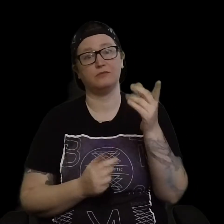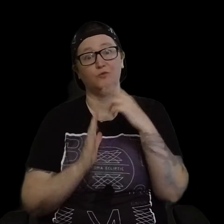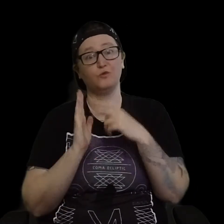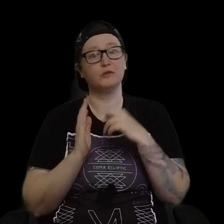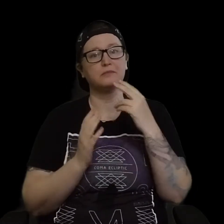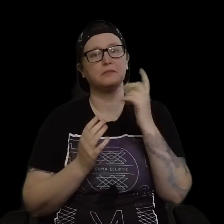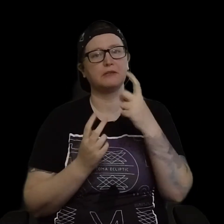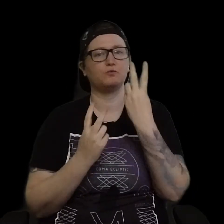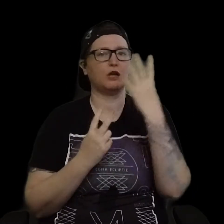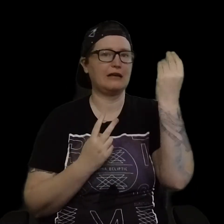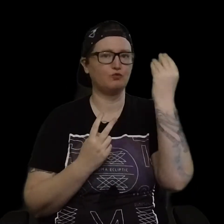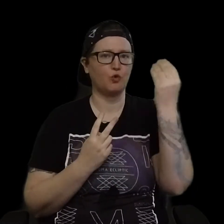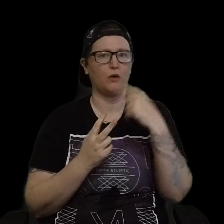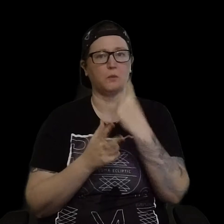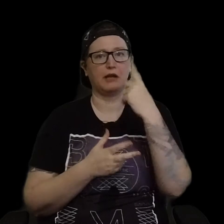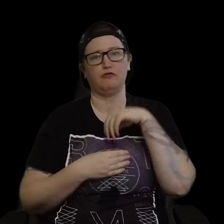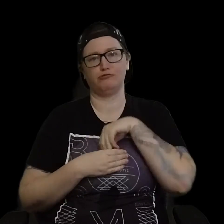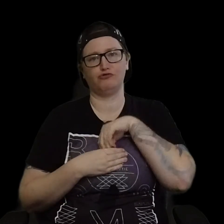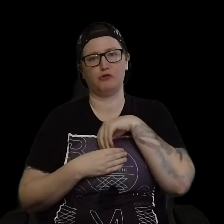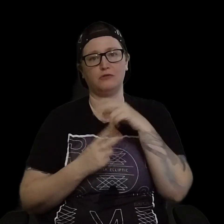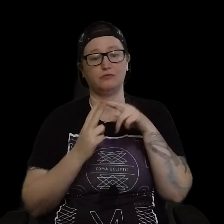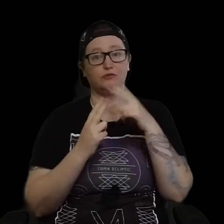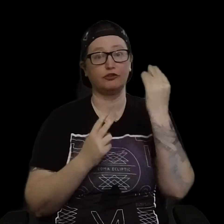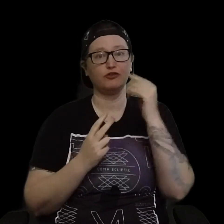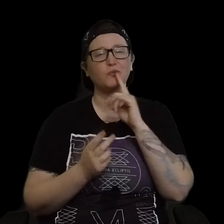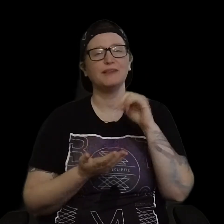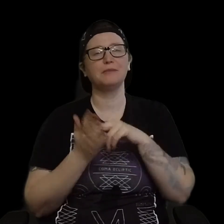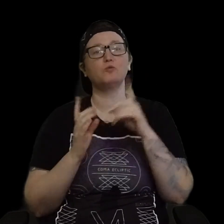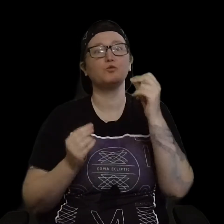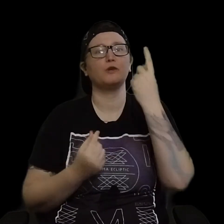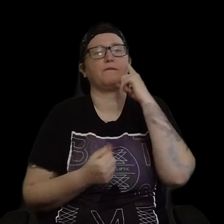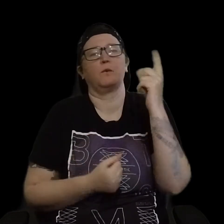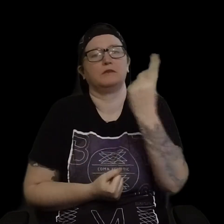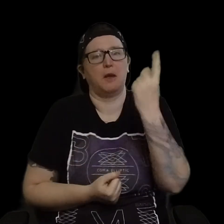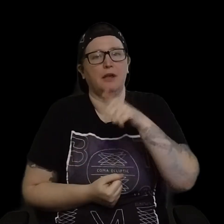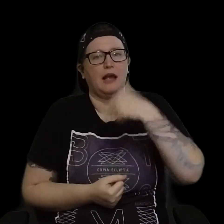so you have three and the rules are has to be two external one internal the external just means